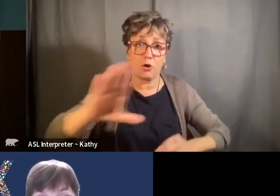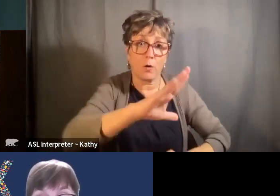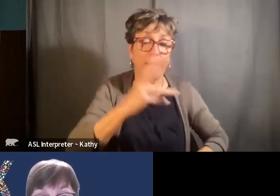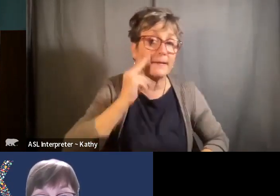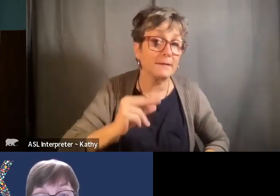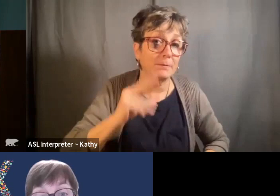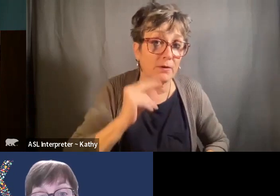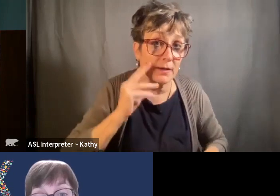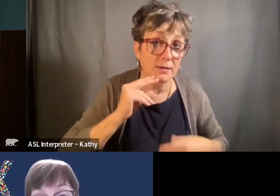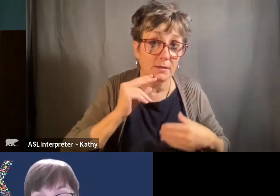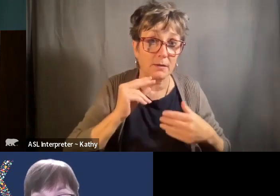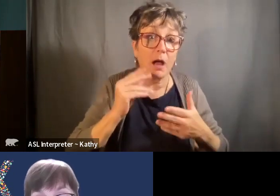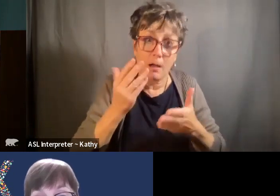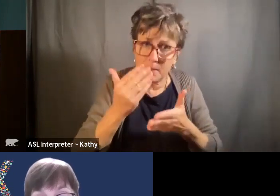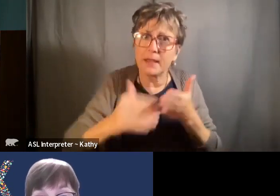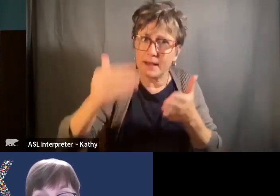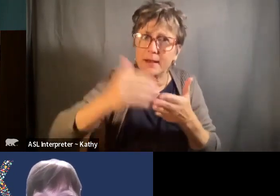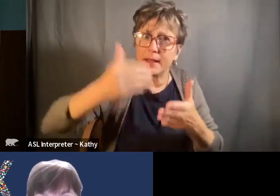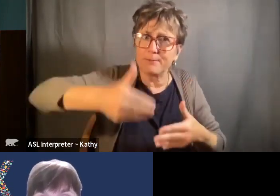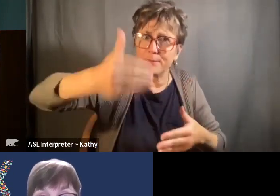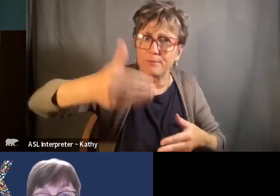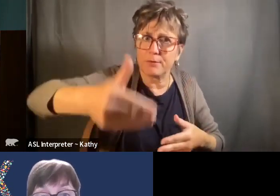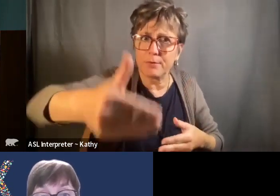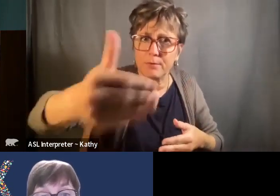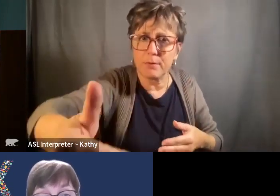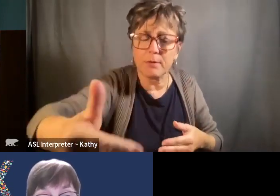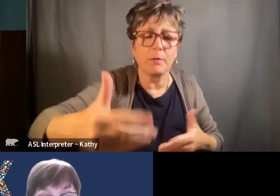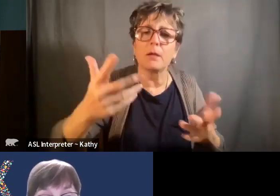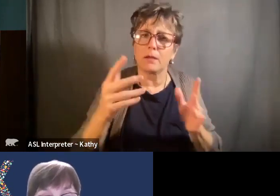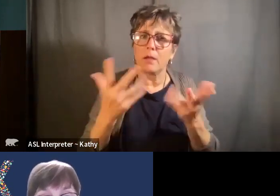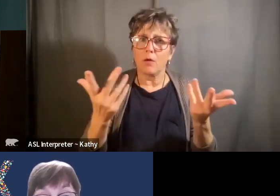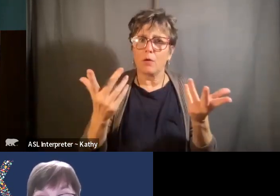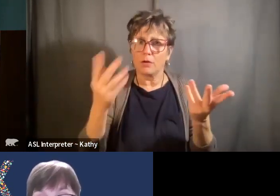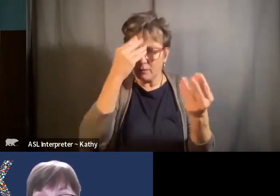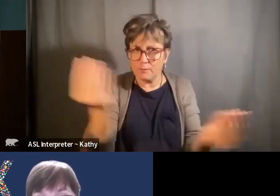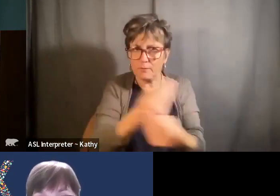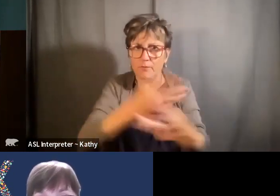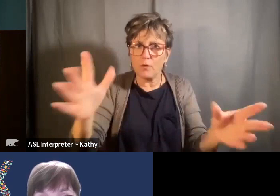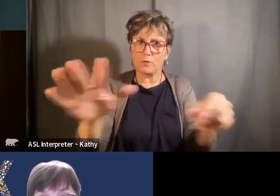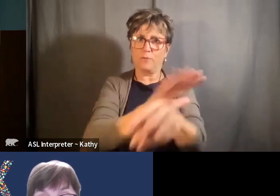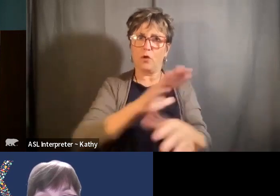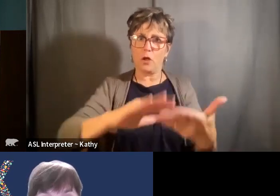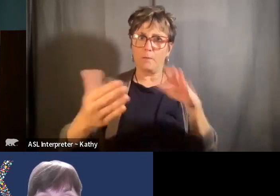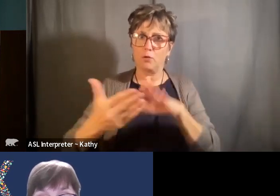is experiencing and be, inform your doctors and and the people that that are in your community